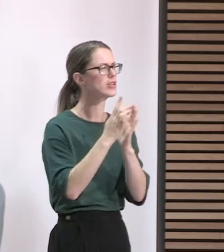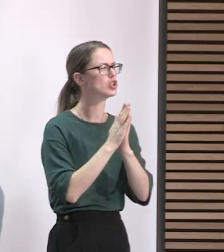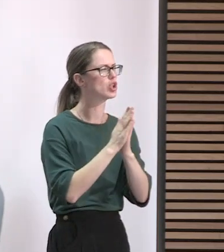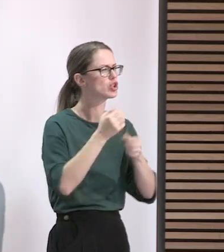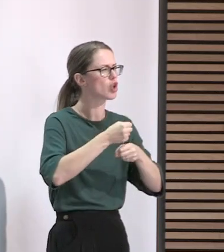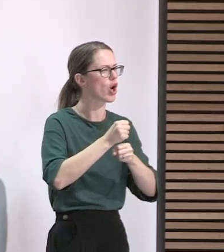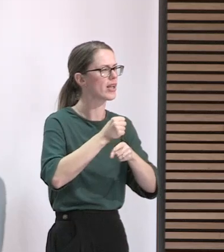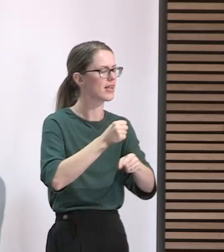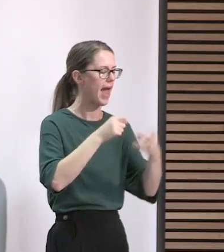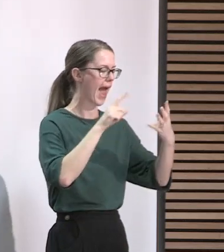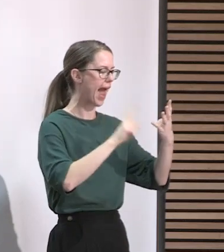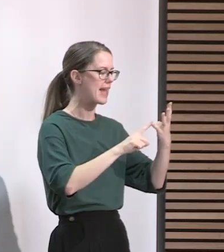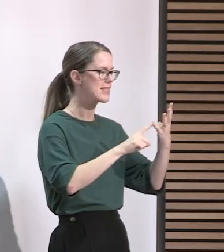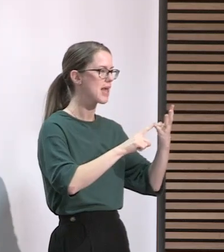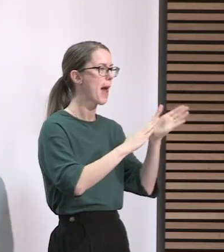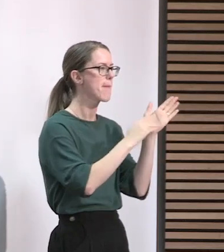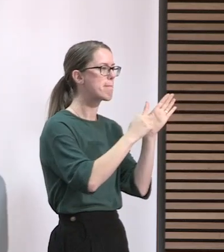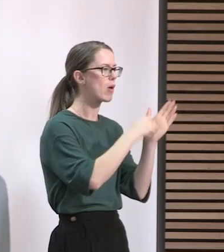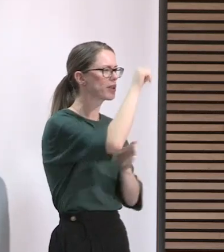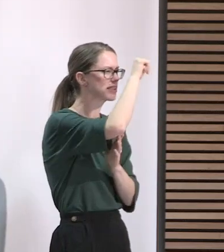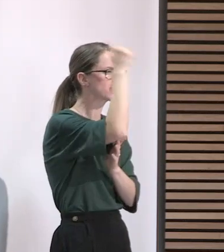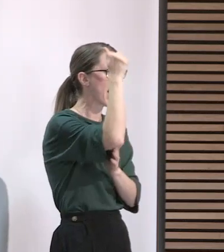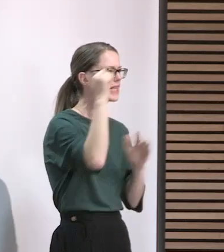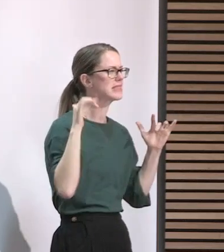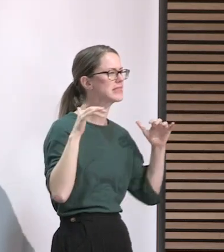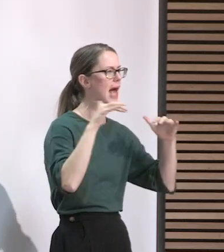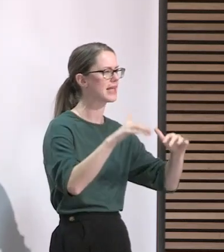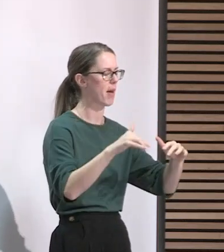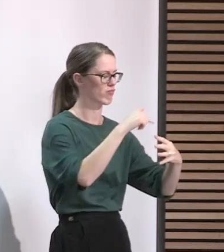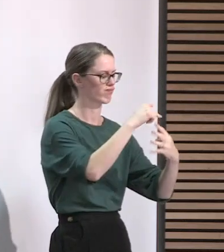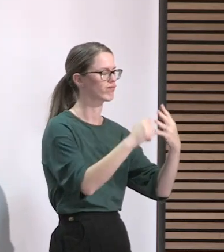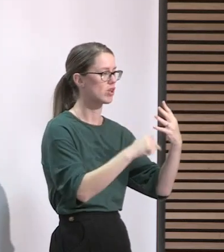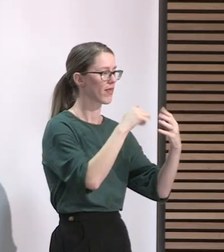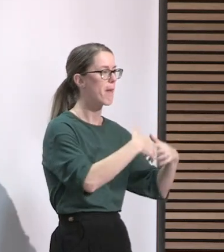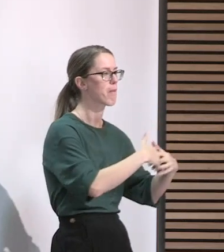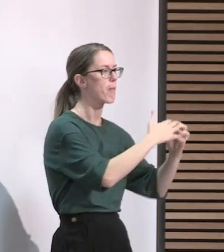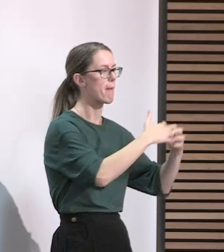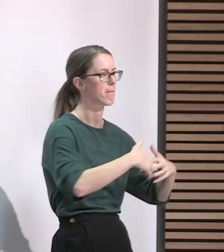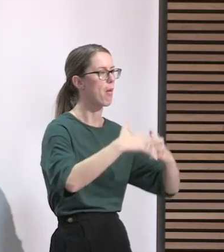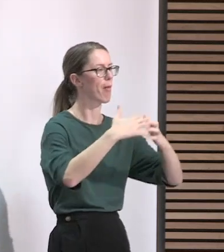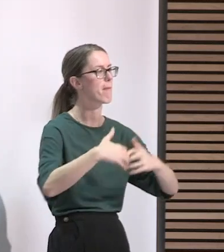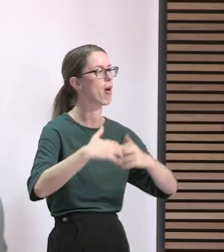Randwick Park School, at